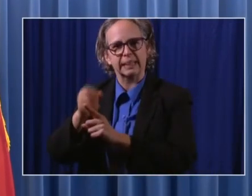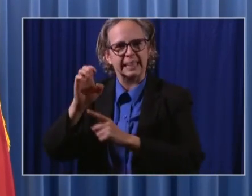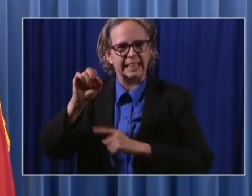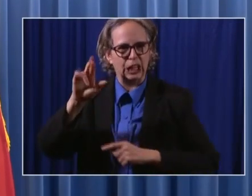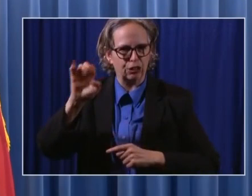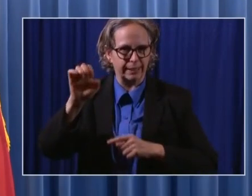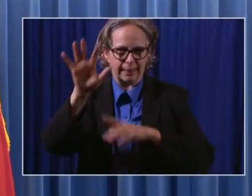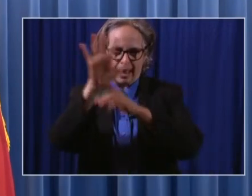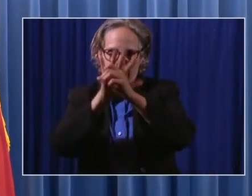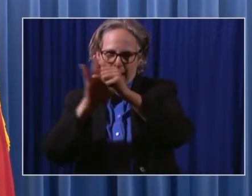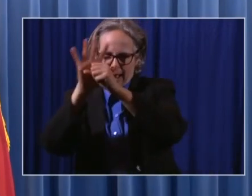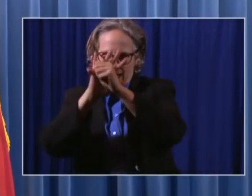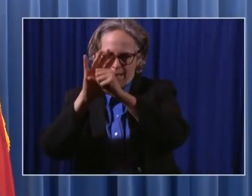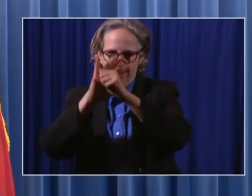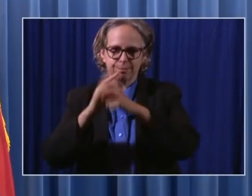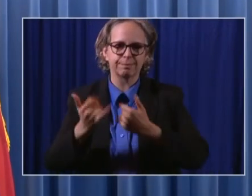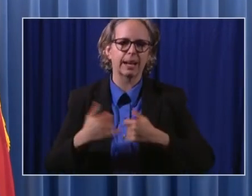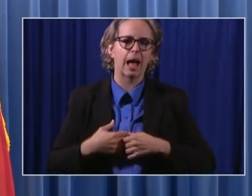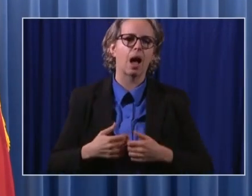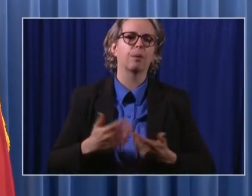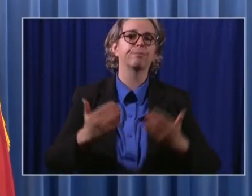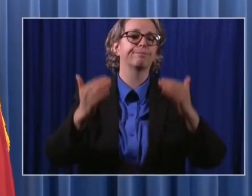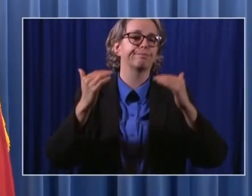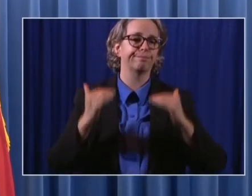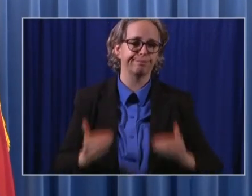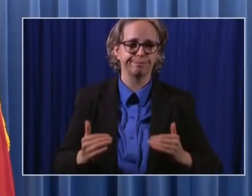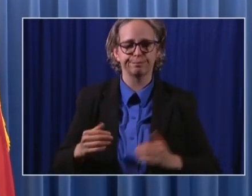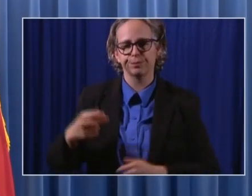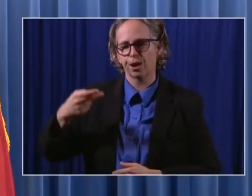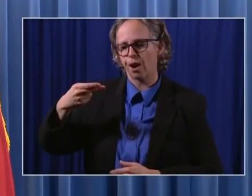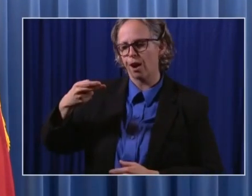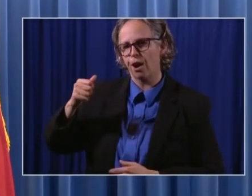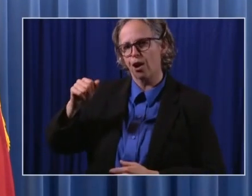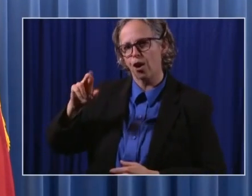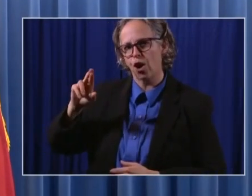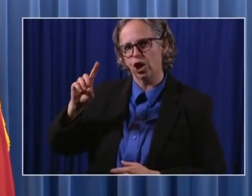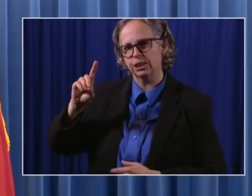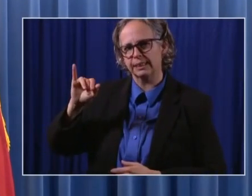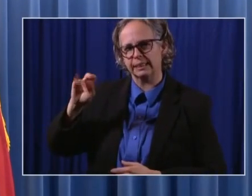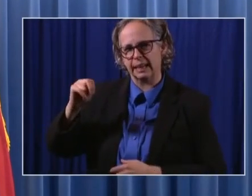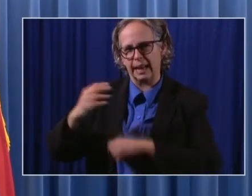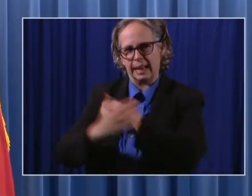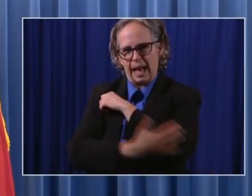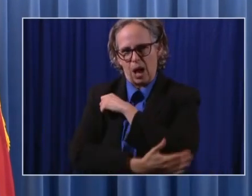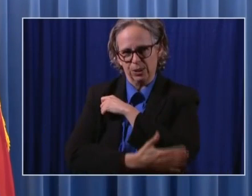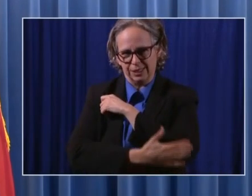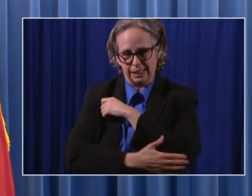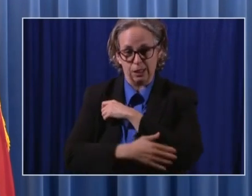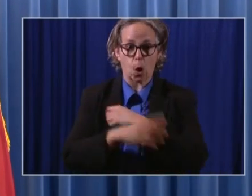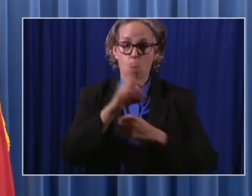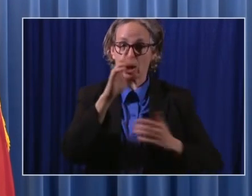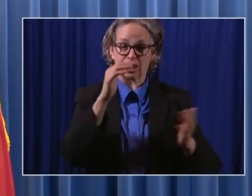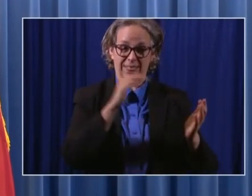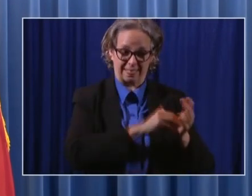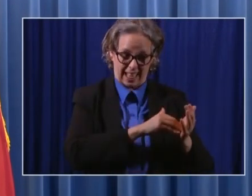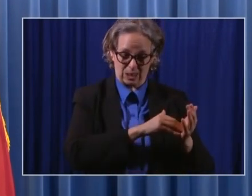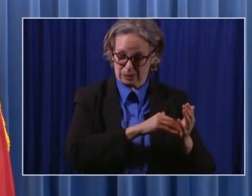FROM PUT-IN-BAY. LET'S TURN TO HARDIN COUNTY.